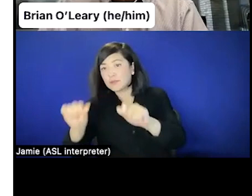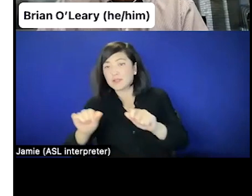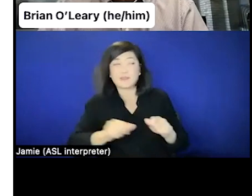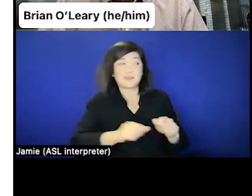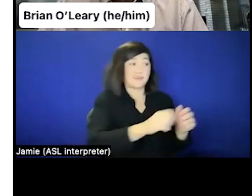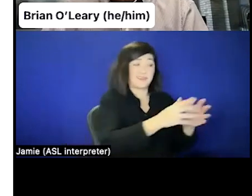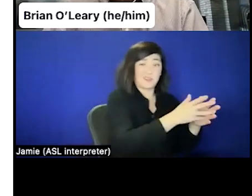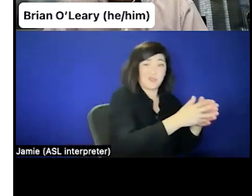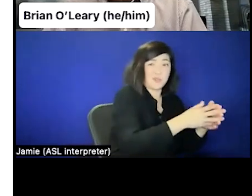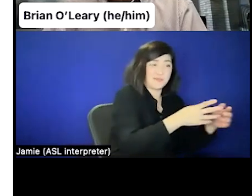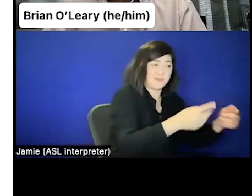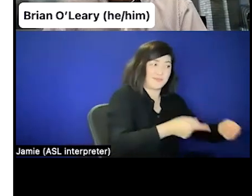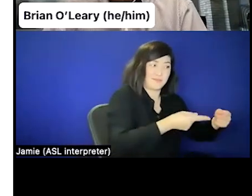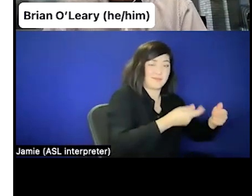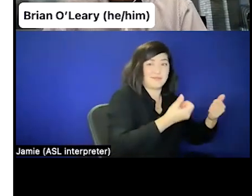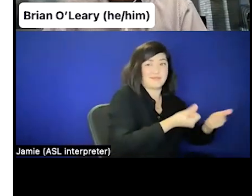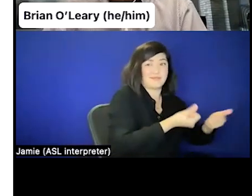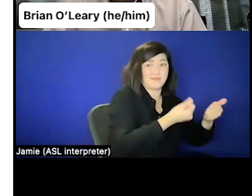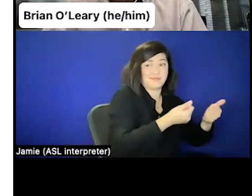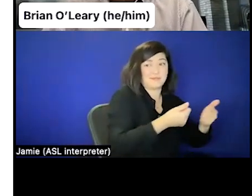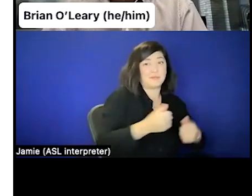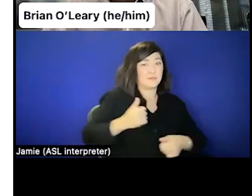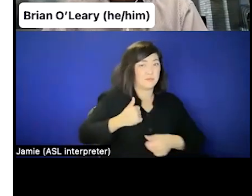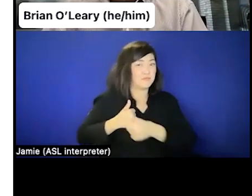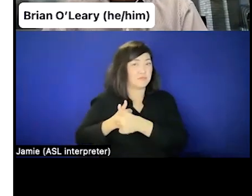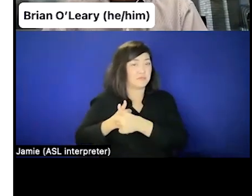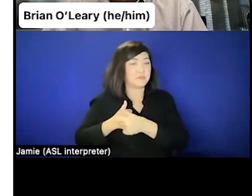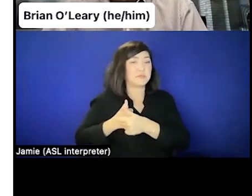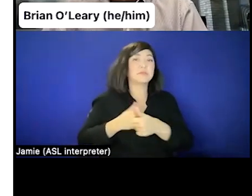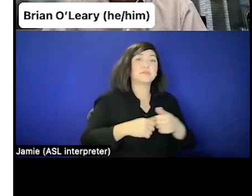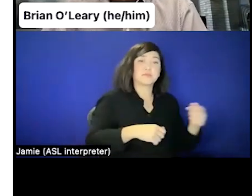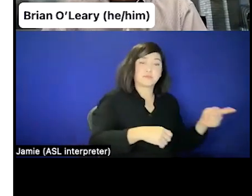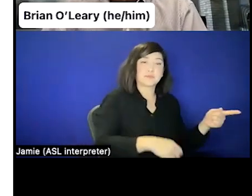for example, how many publishers are sending information about accessibility on a regular